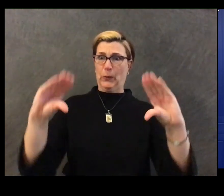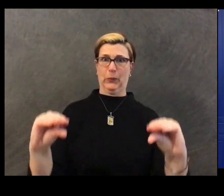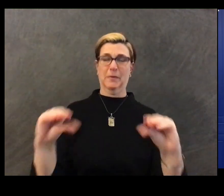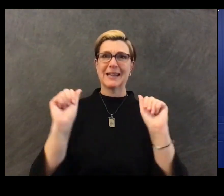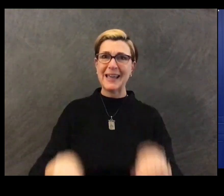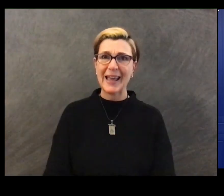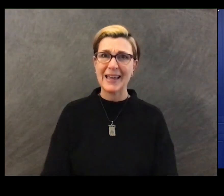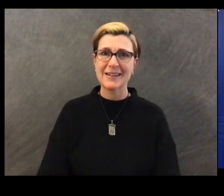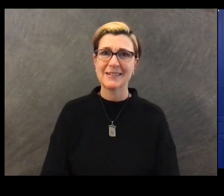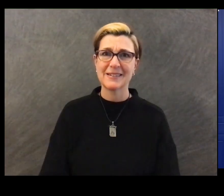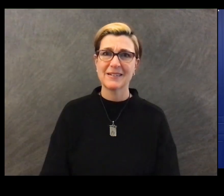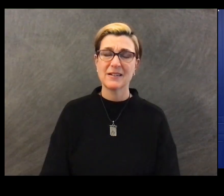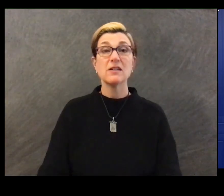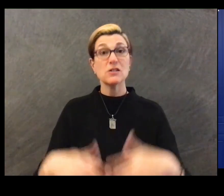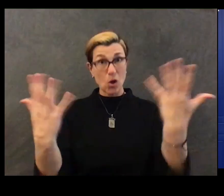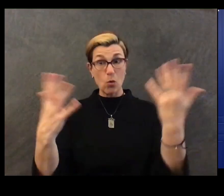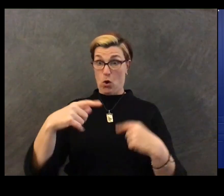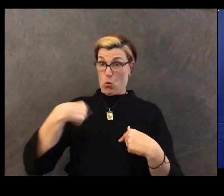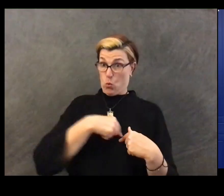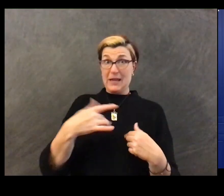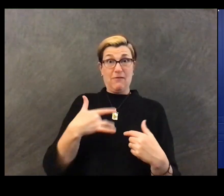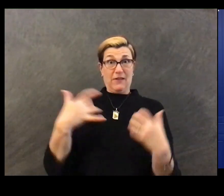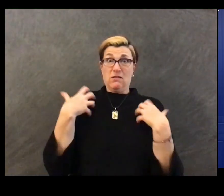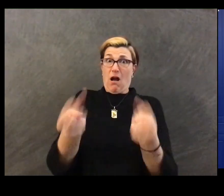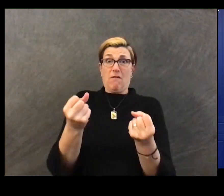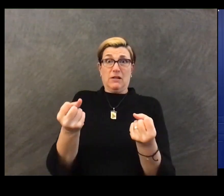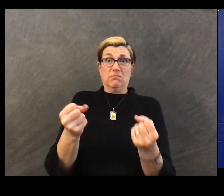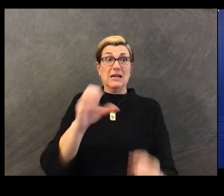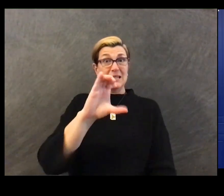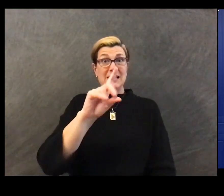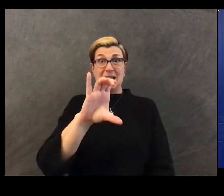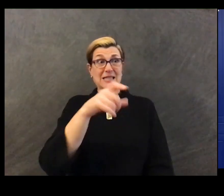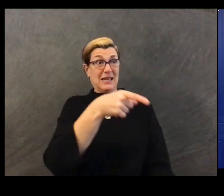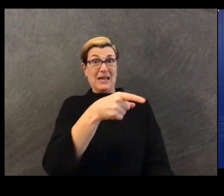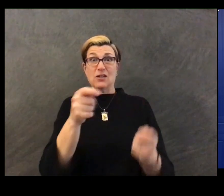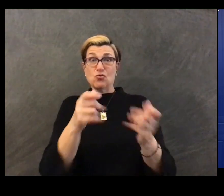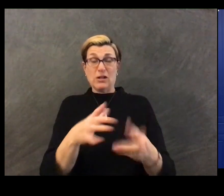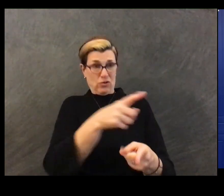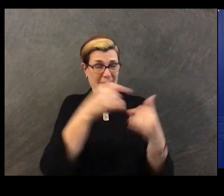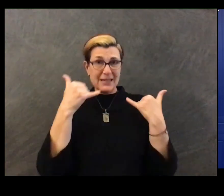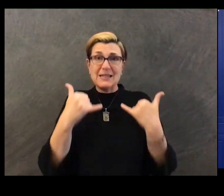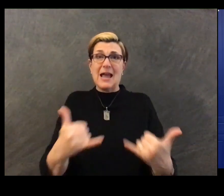we are assured that the CDC is putting in place today what we are going to need